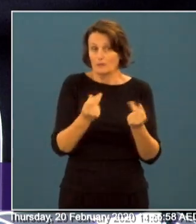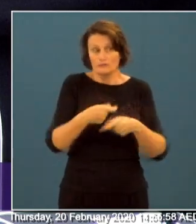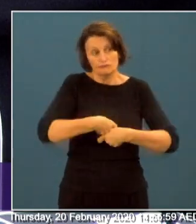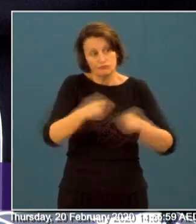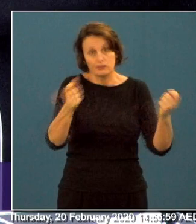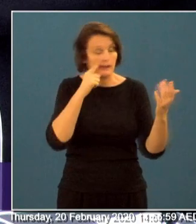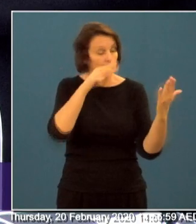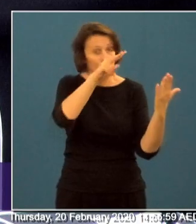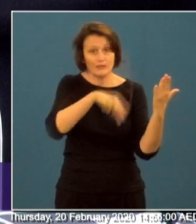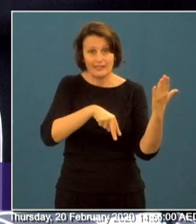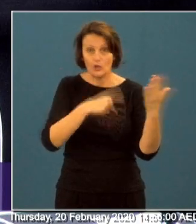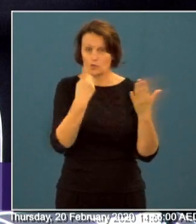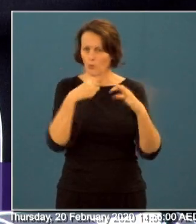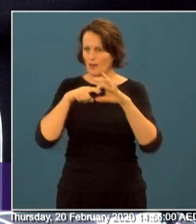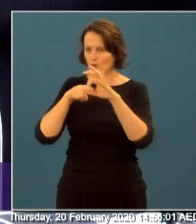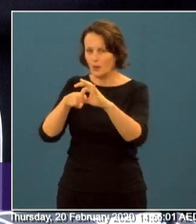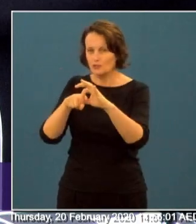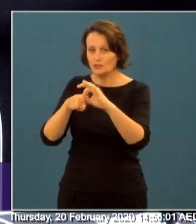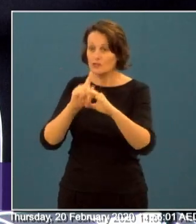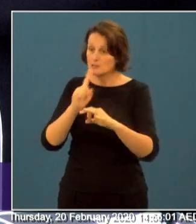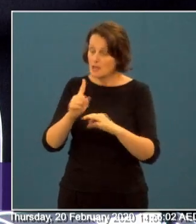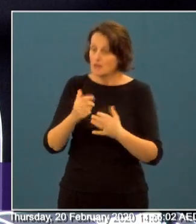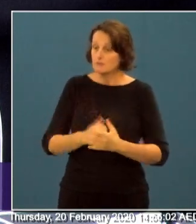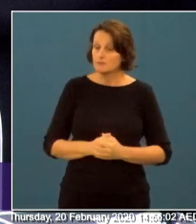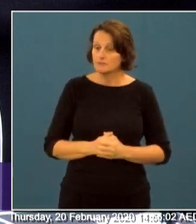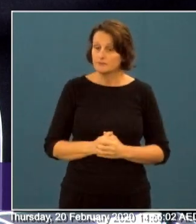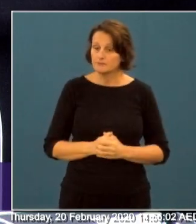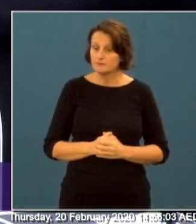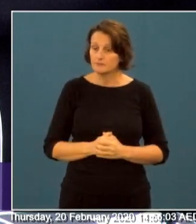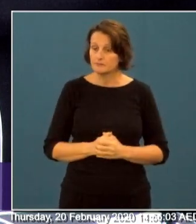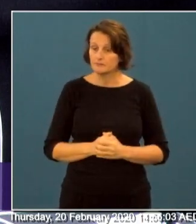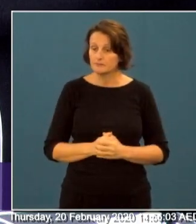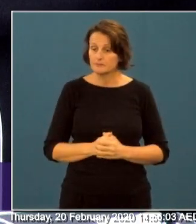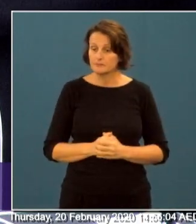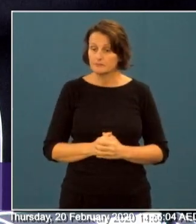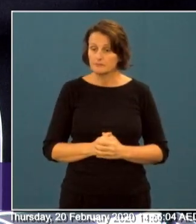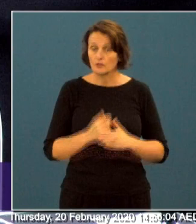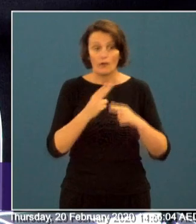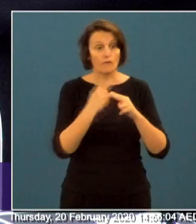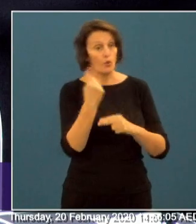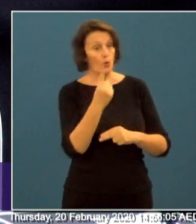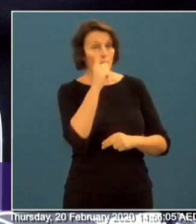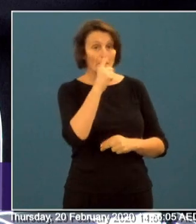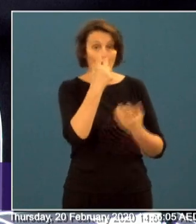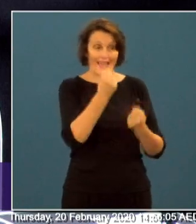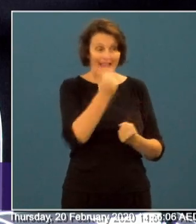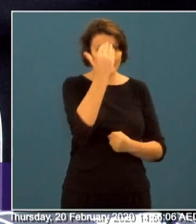So one of the questions was: Are supports and adjustments routinely available for people with intellectual disability in your LHD?